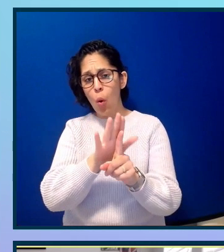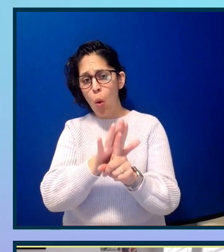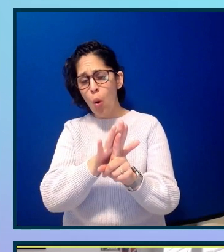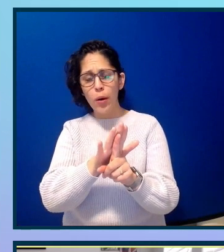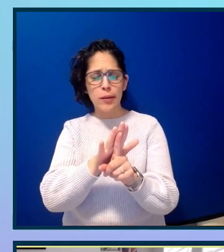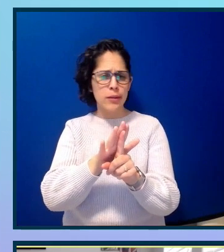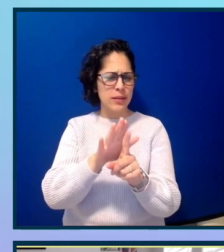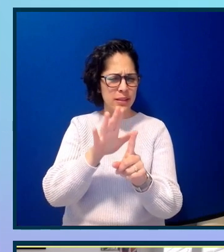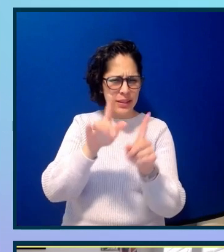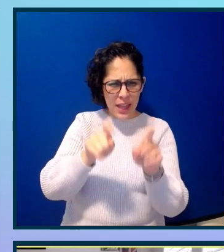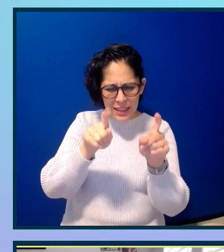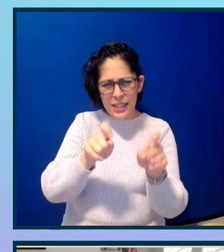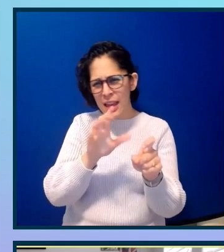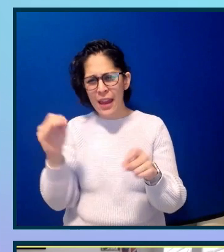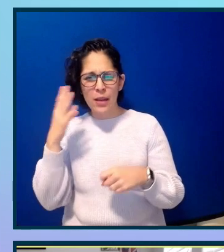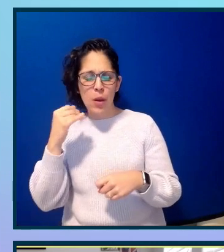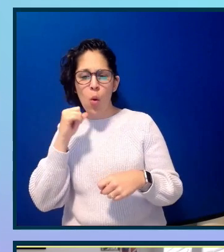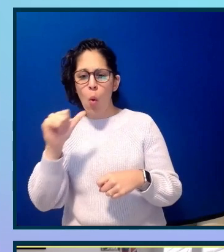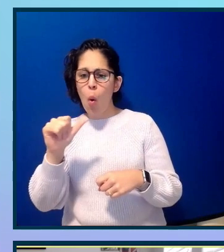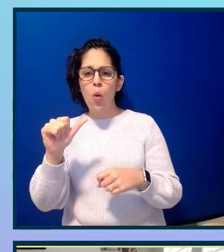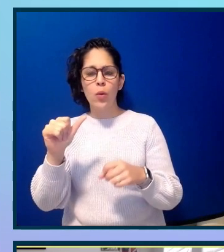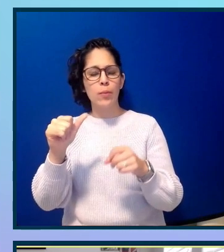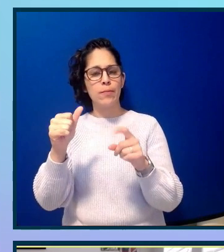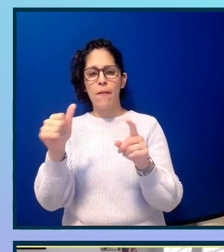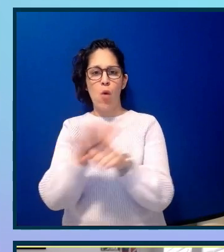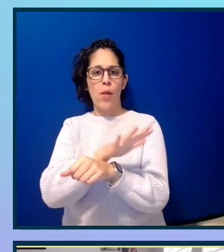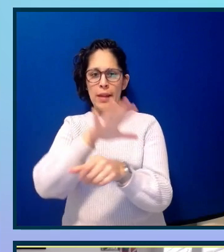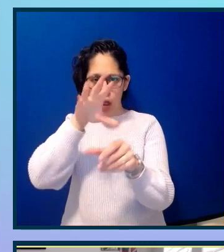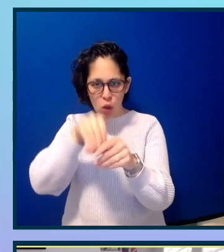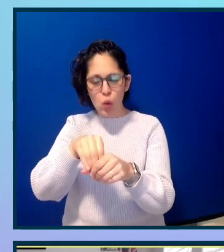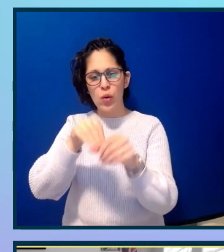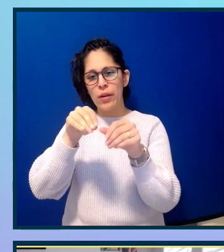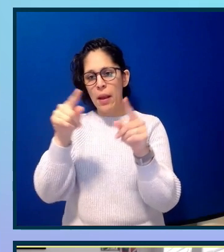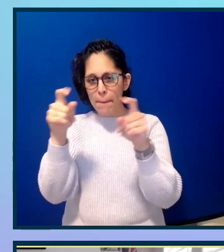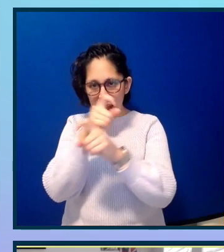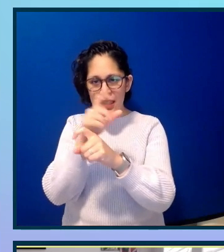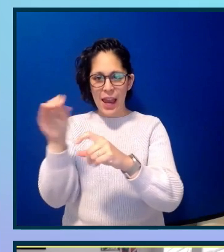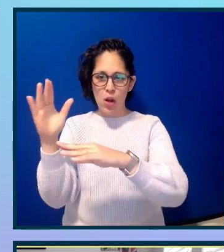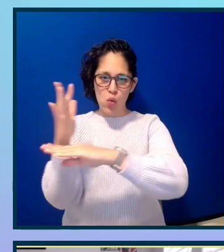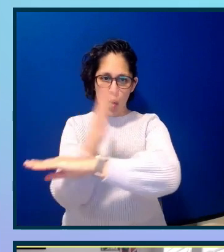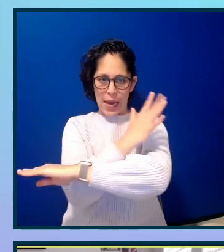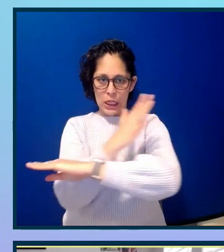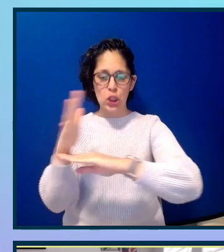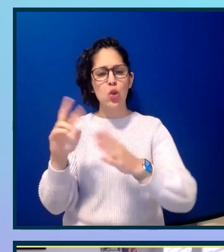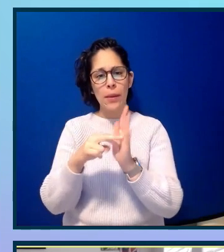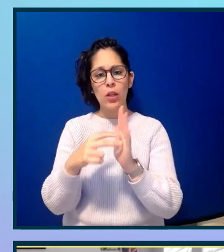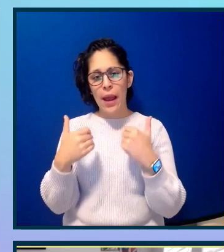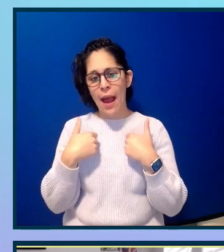is not going to catch the complexity and range. So we have a lot of guidance on how to do that user testing and really bring people in